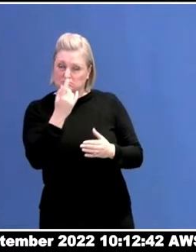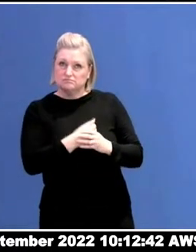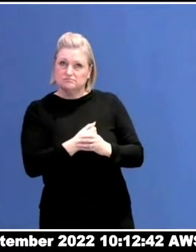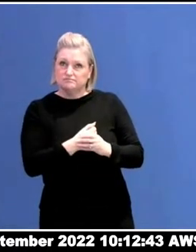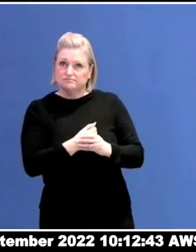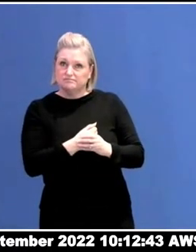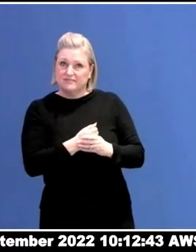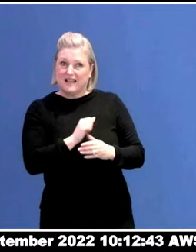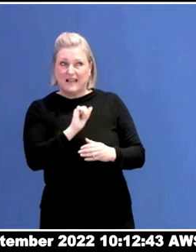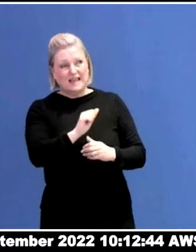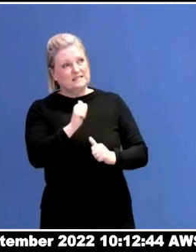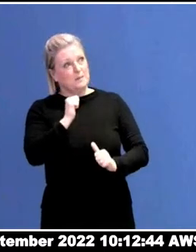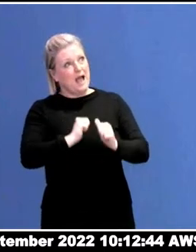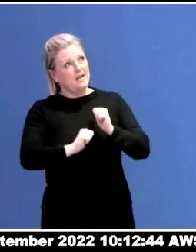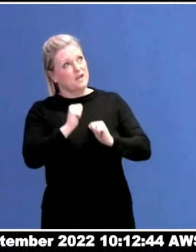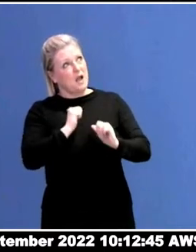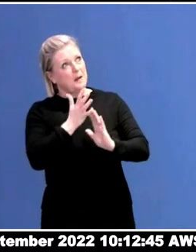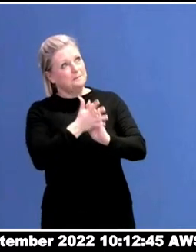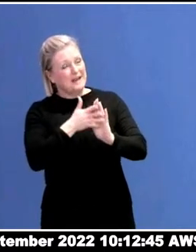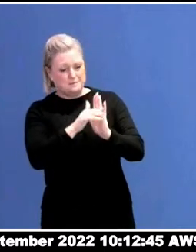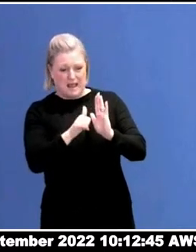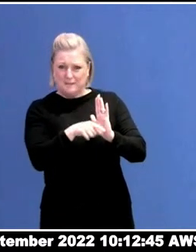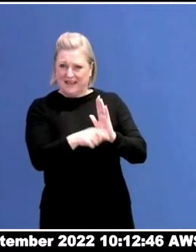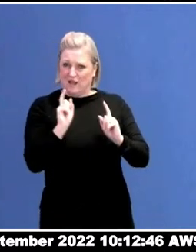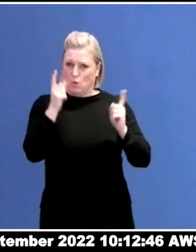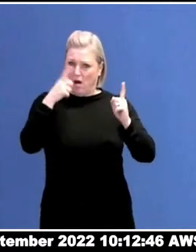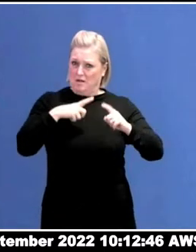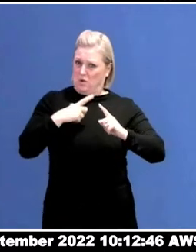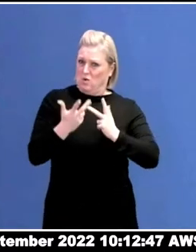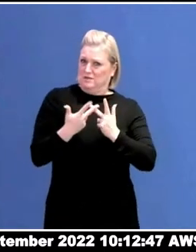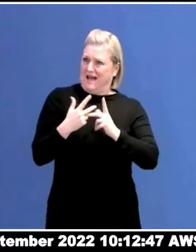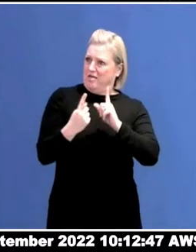which was concerned about his physical situation in the detention centre?